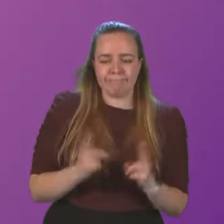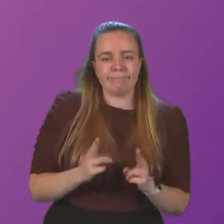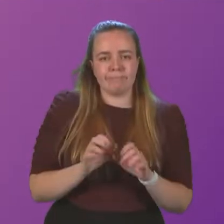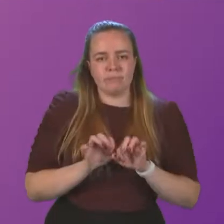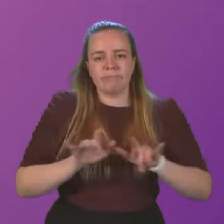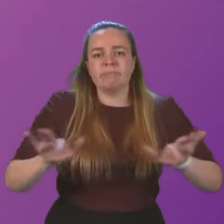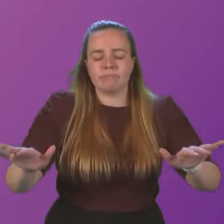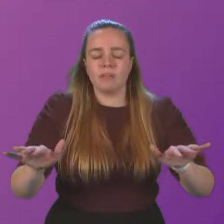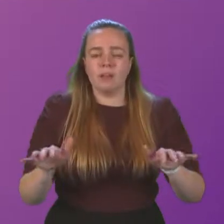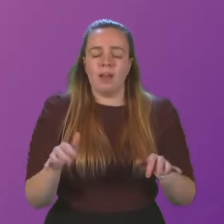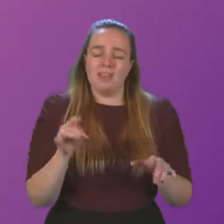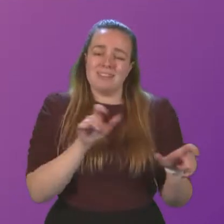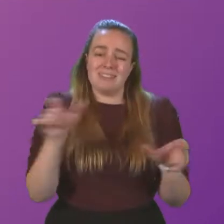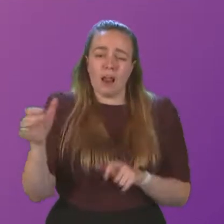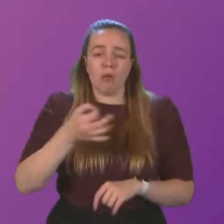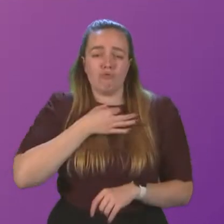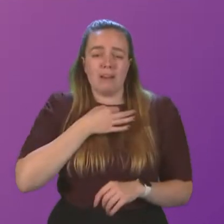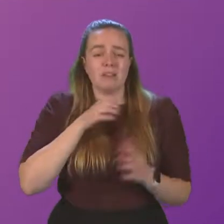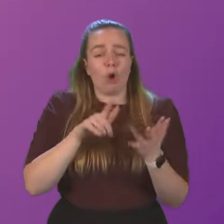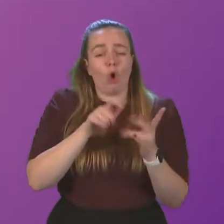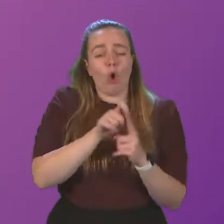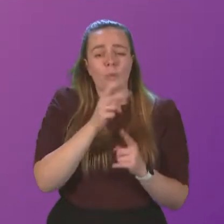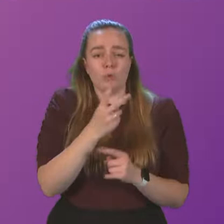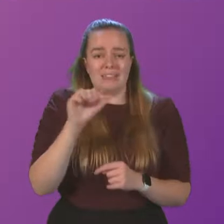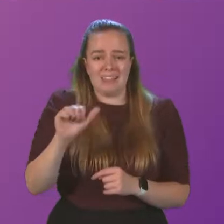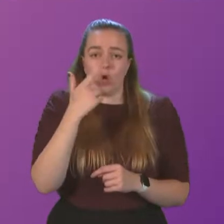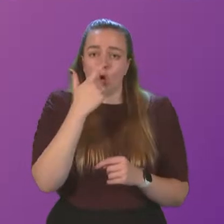there remains a risk that COP26 could increase the spread